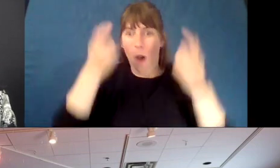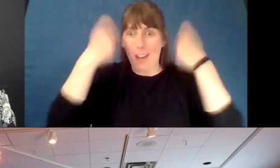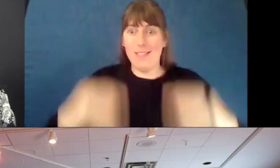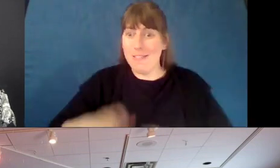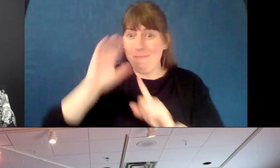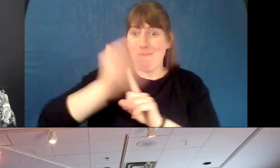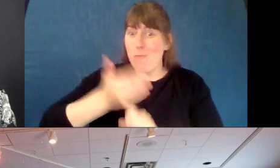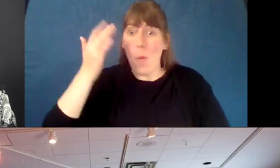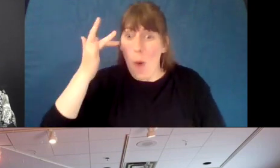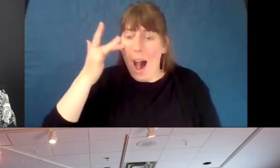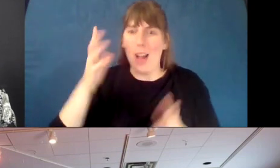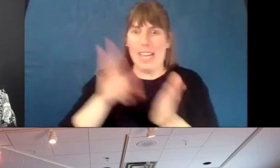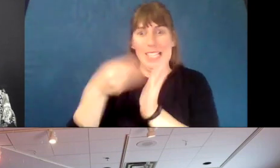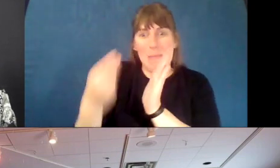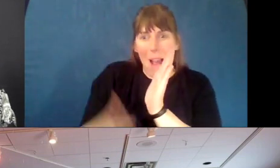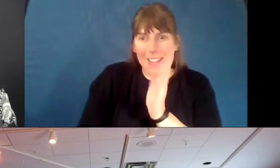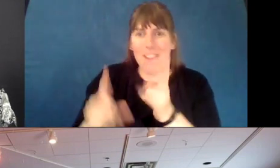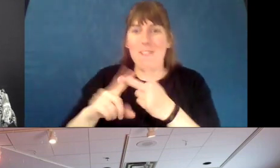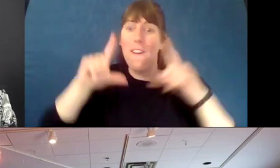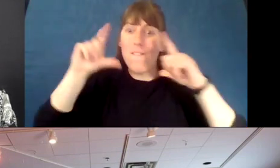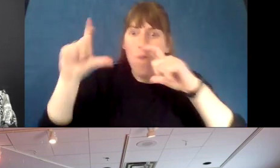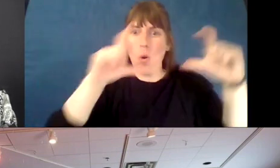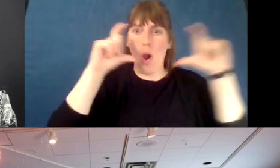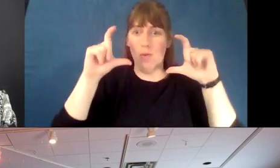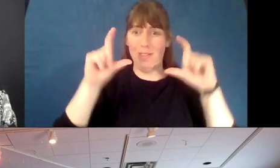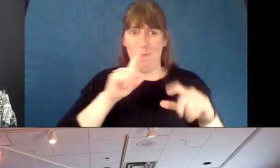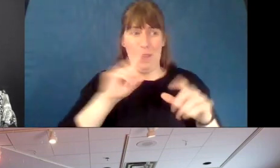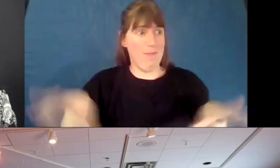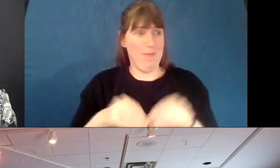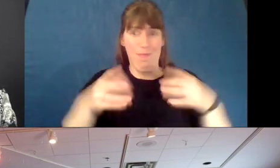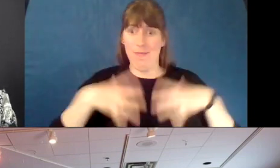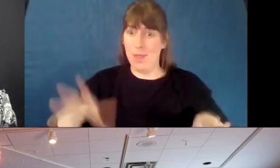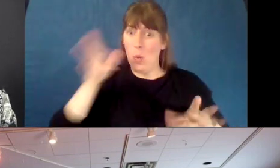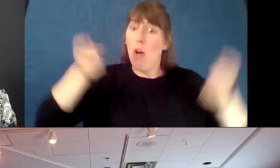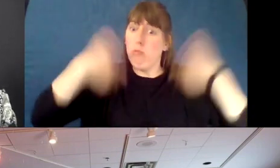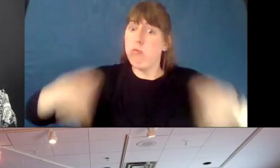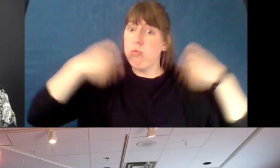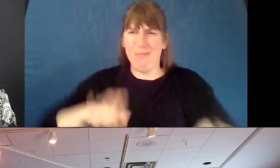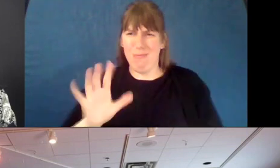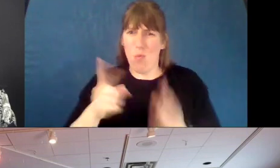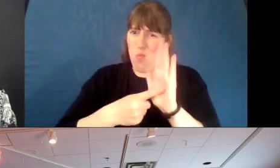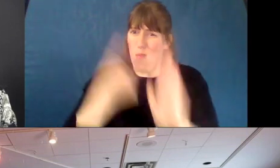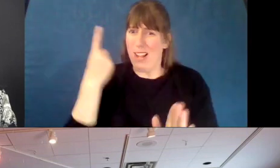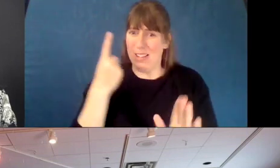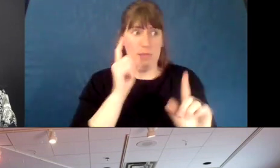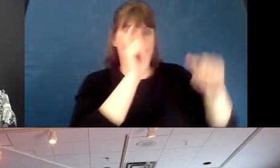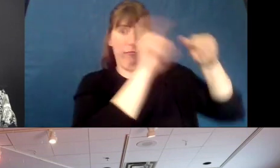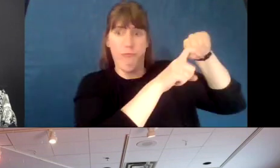take photos in, only to store it away afterwards. Much like what happens today in weddings, where